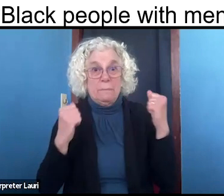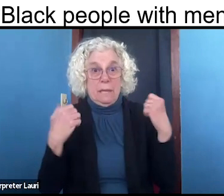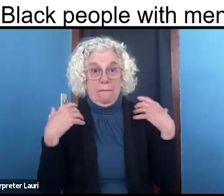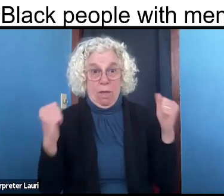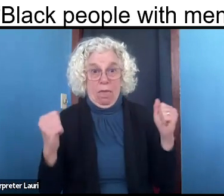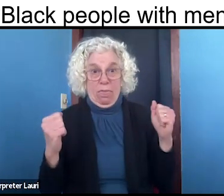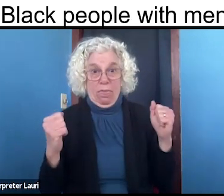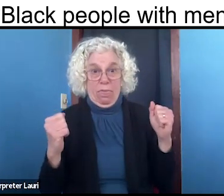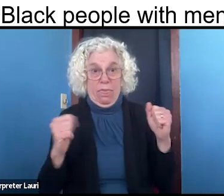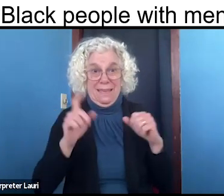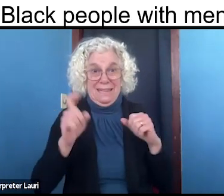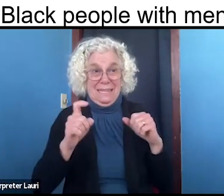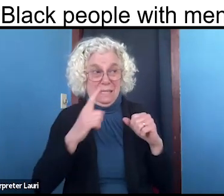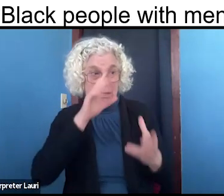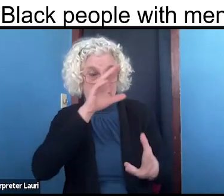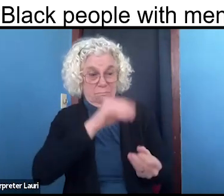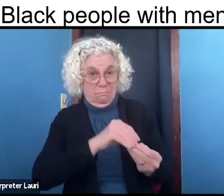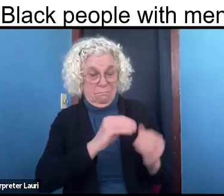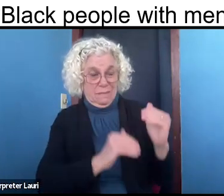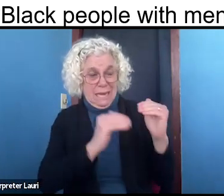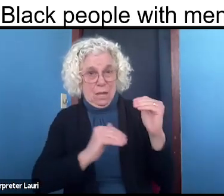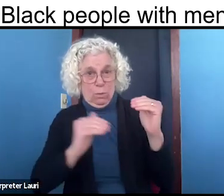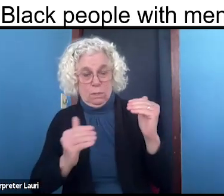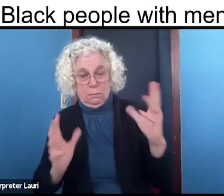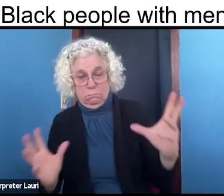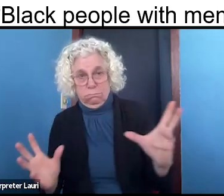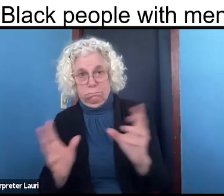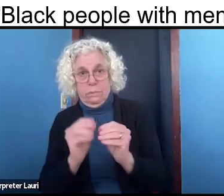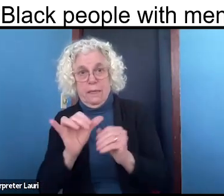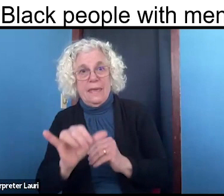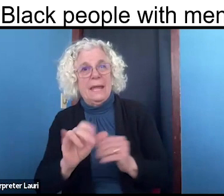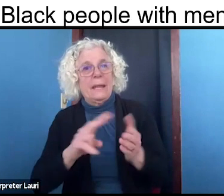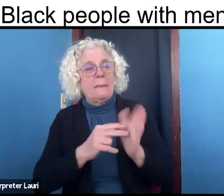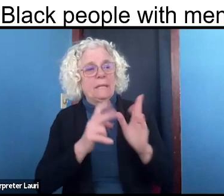inequities, can exacerbate an individual's conditions to the point of crisis.